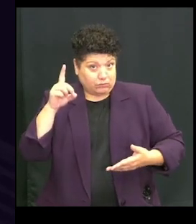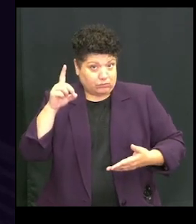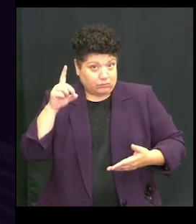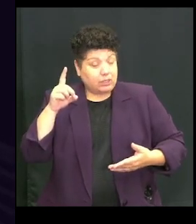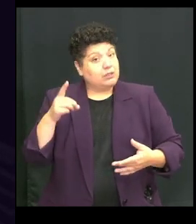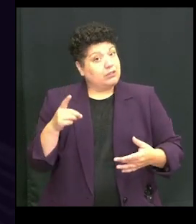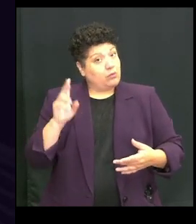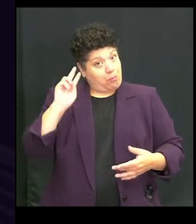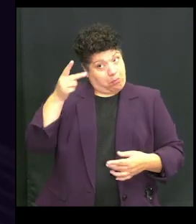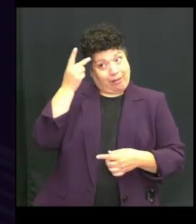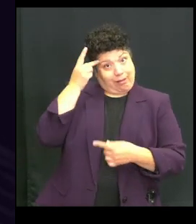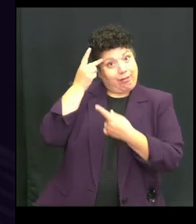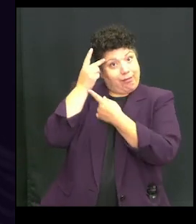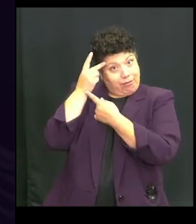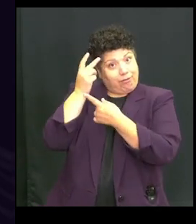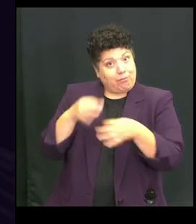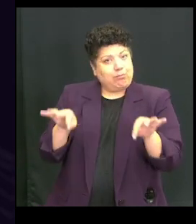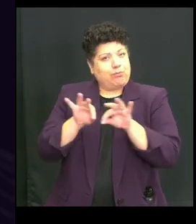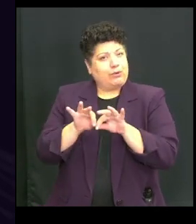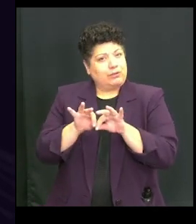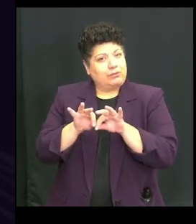But there is some good news here.